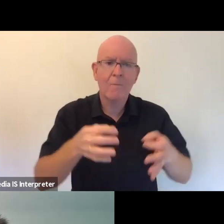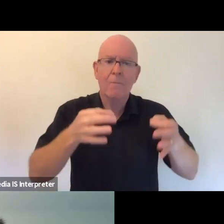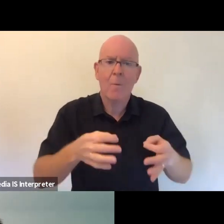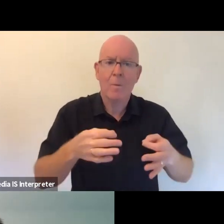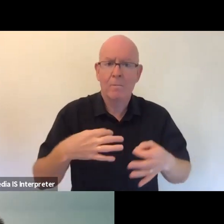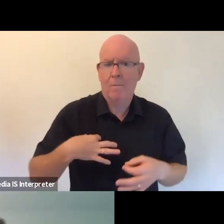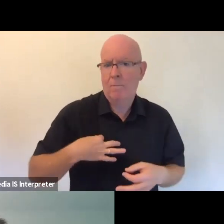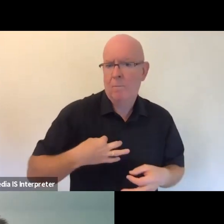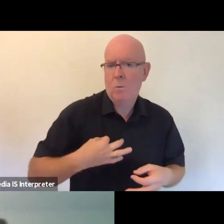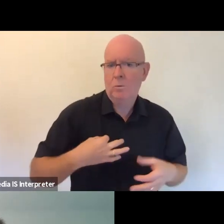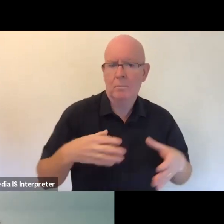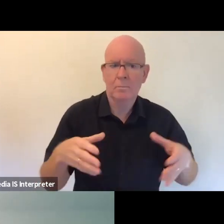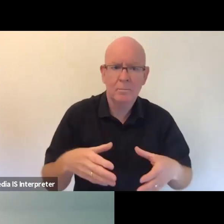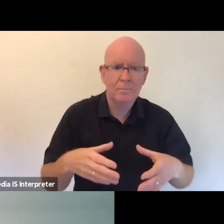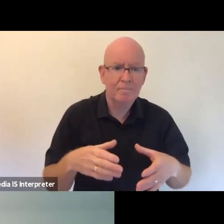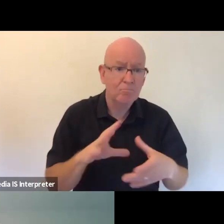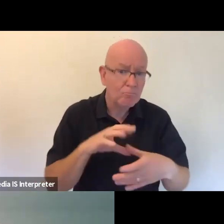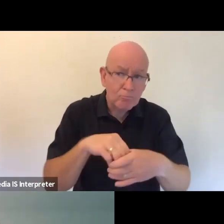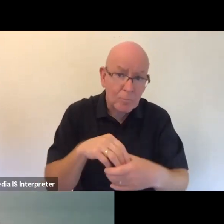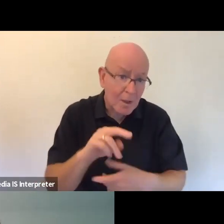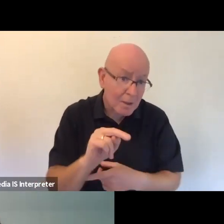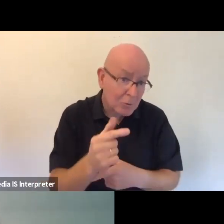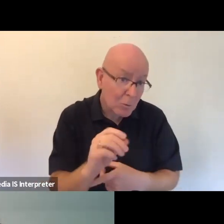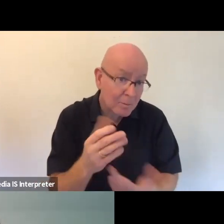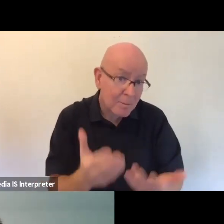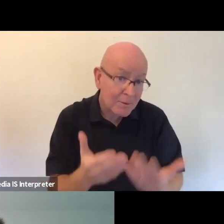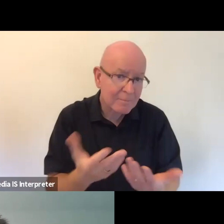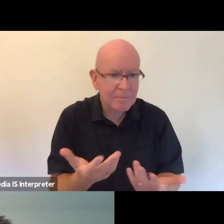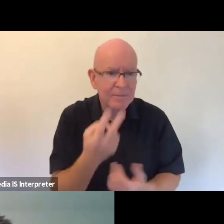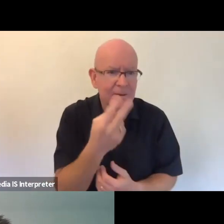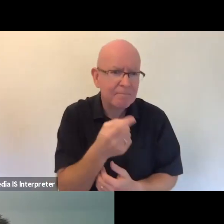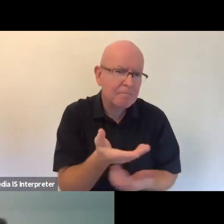I just would like to highlight the approach that the government of Fiji took in the last two years.